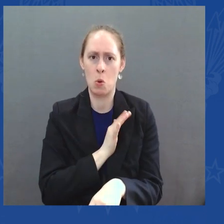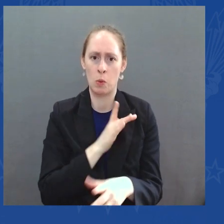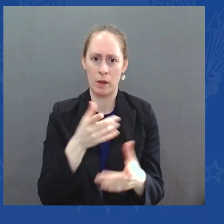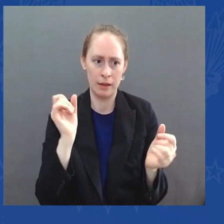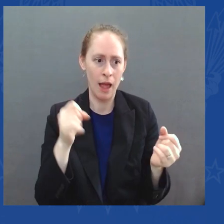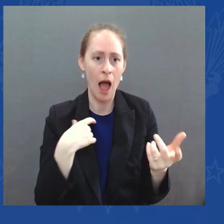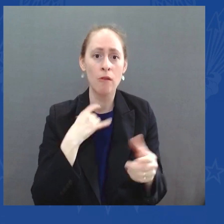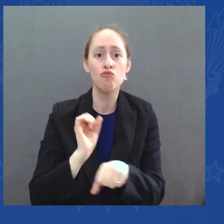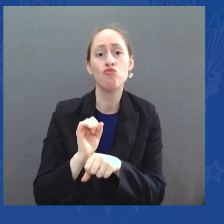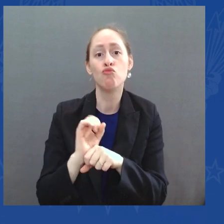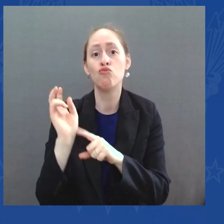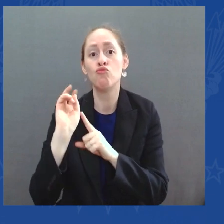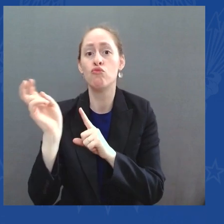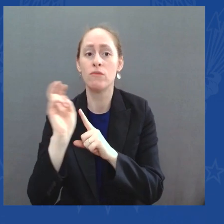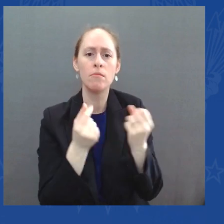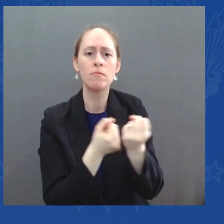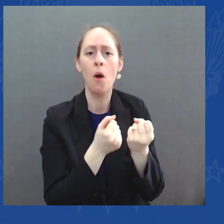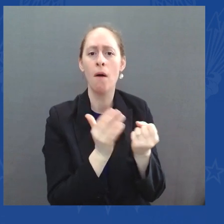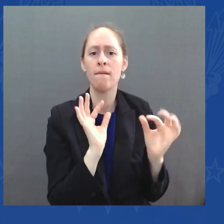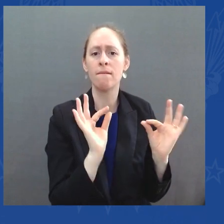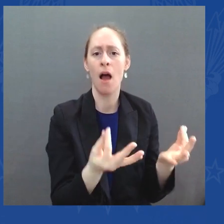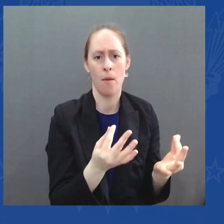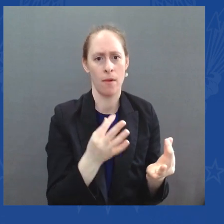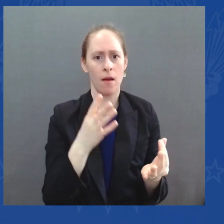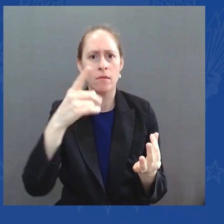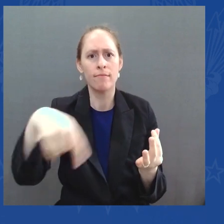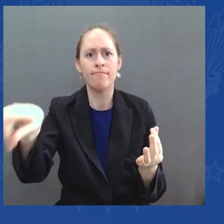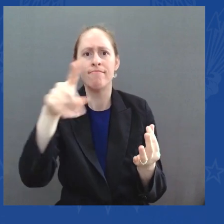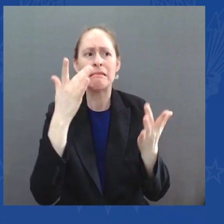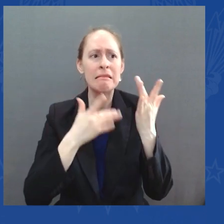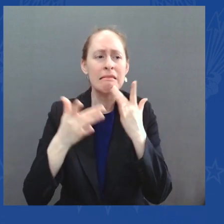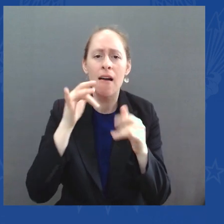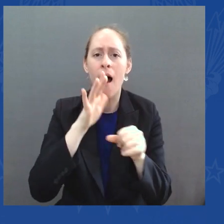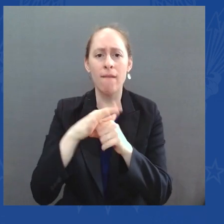I feel like I'm a part of something bigger than myself, which is very rewarding.